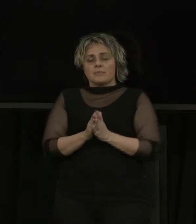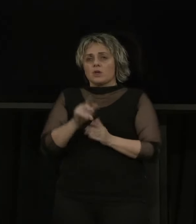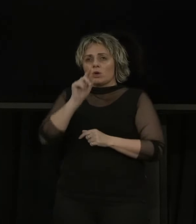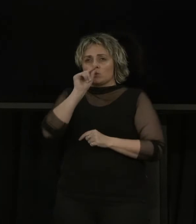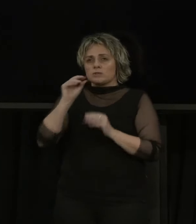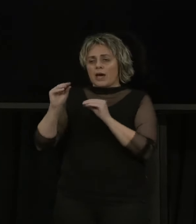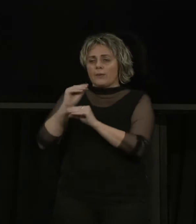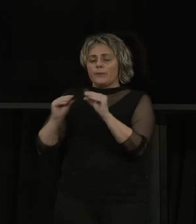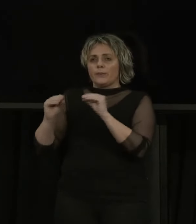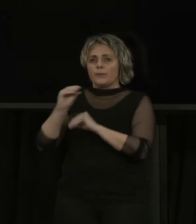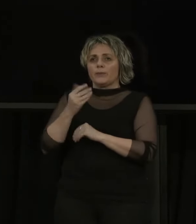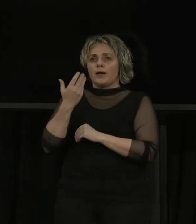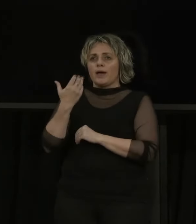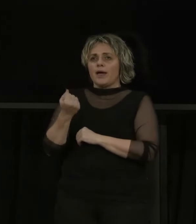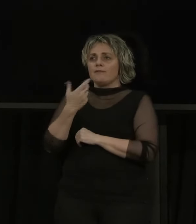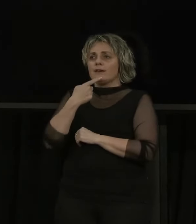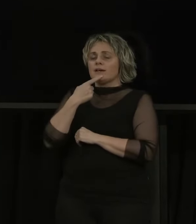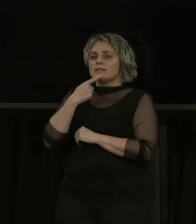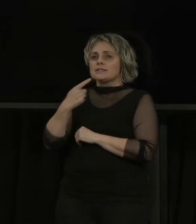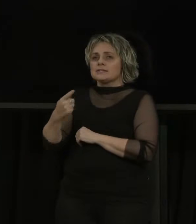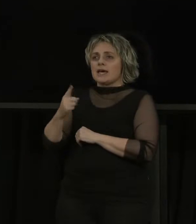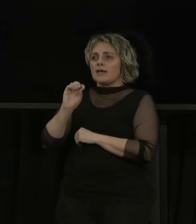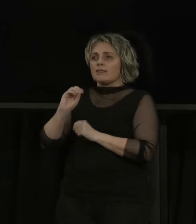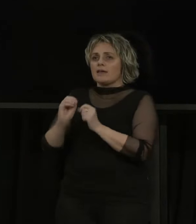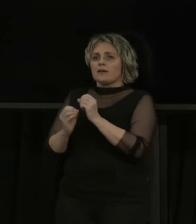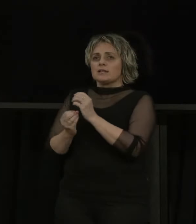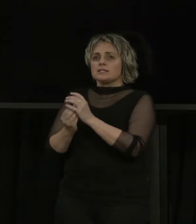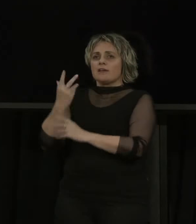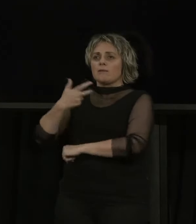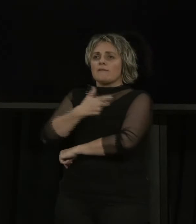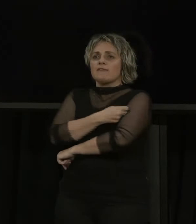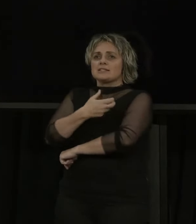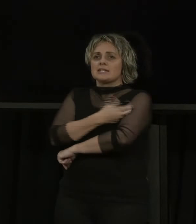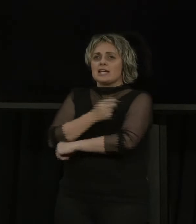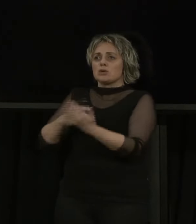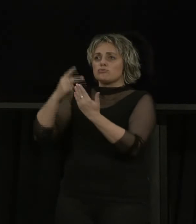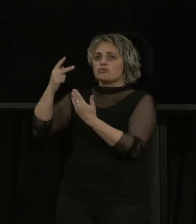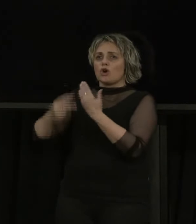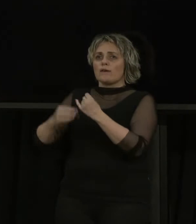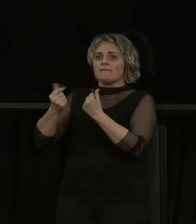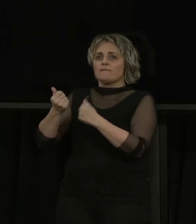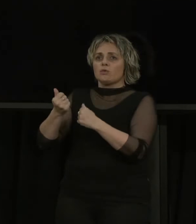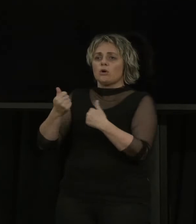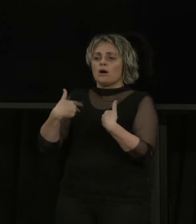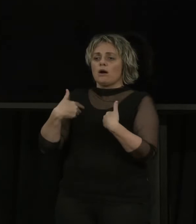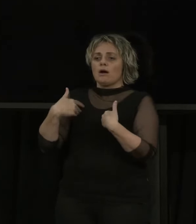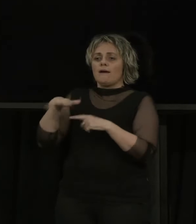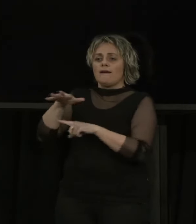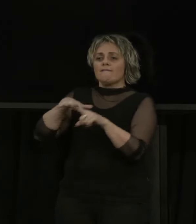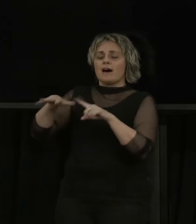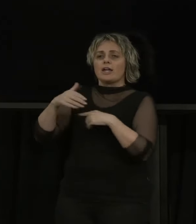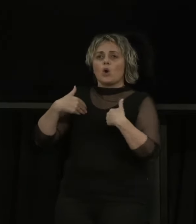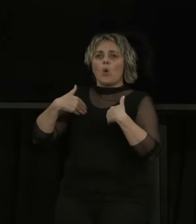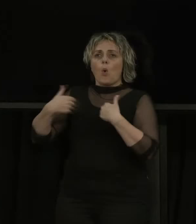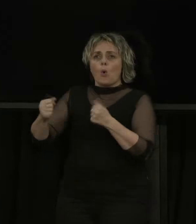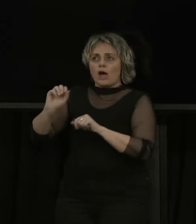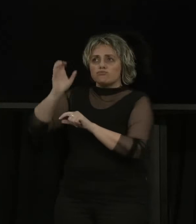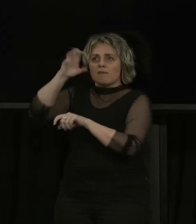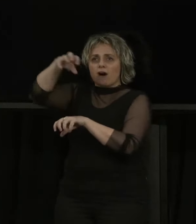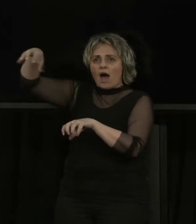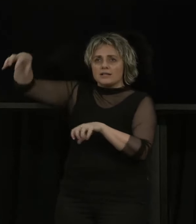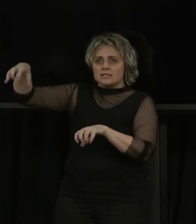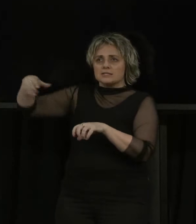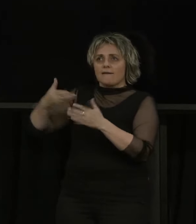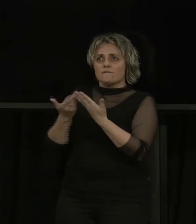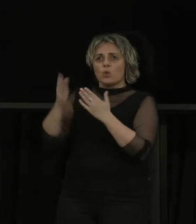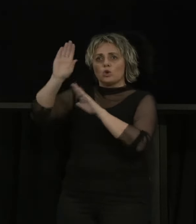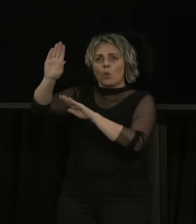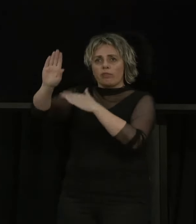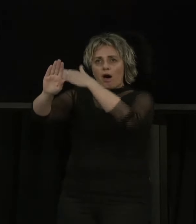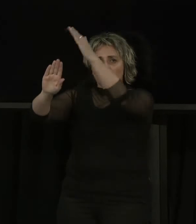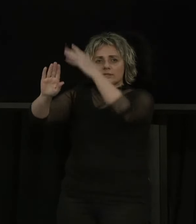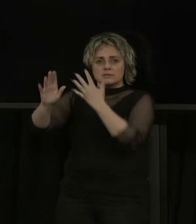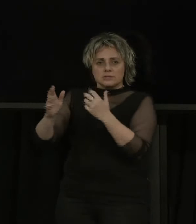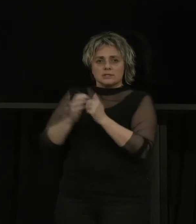how well we are doing with